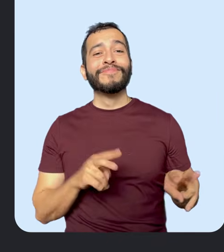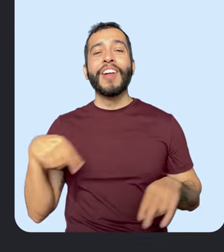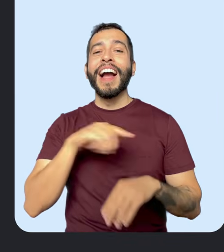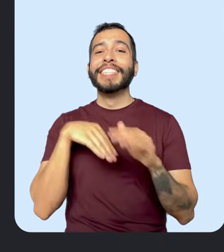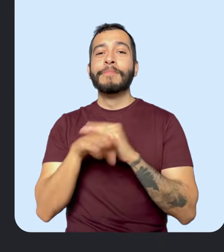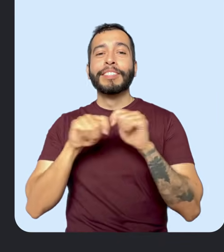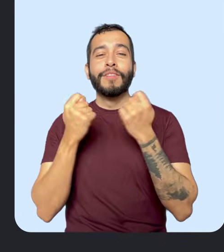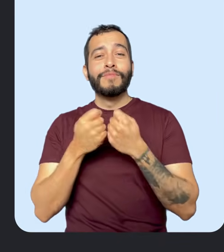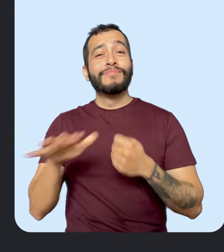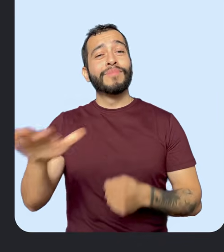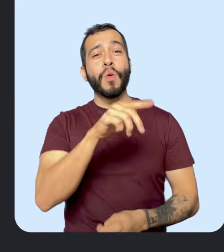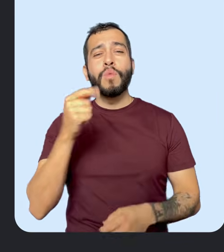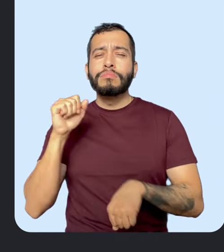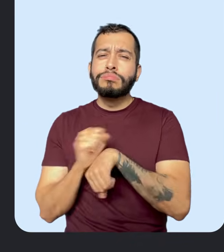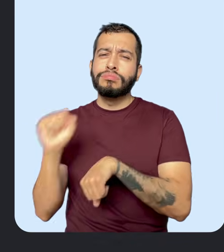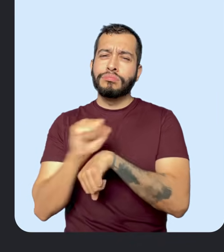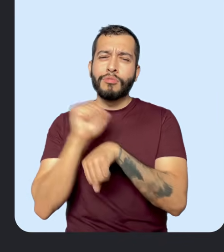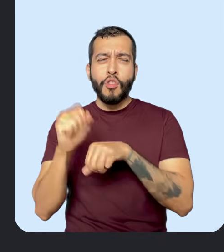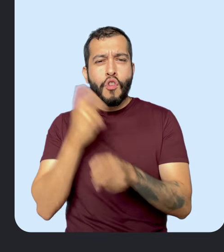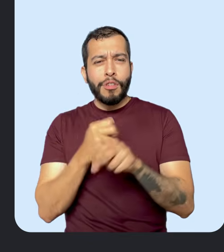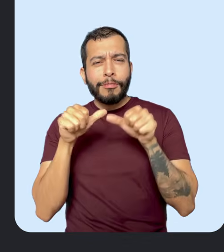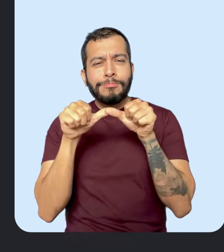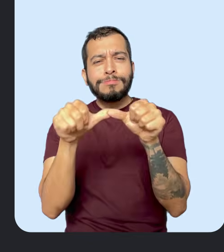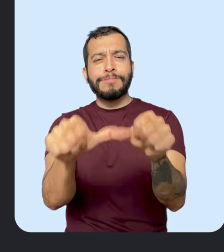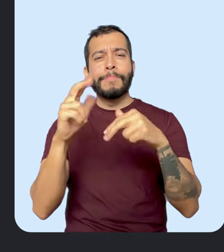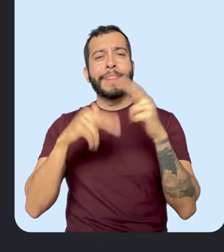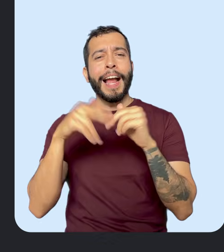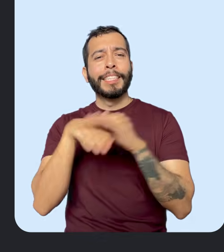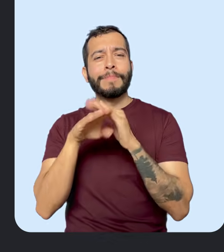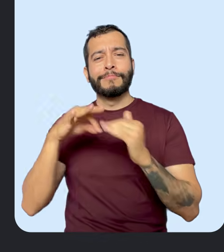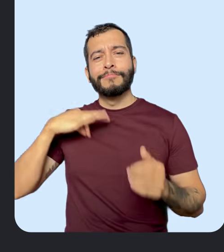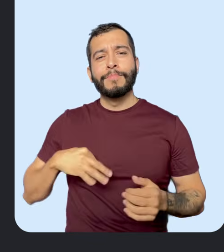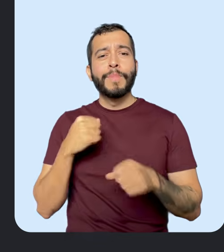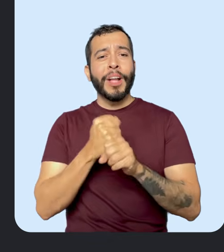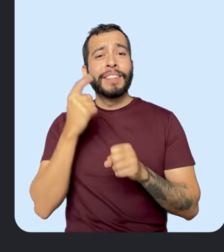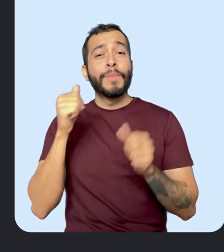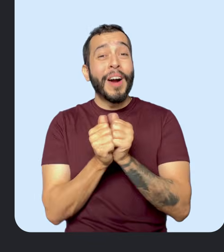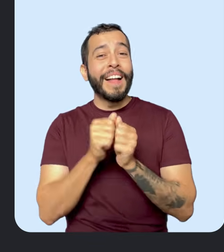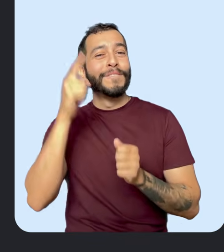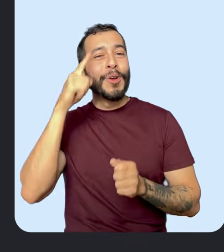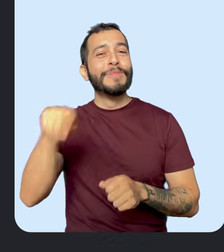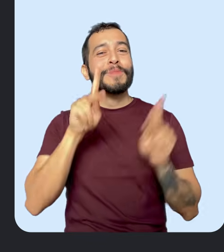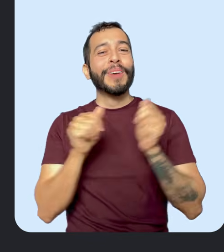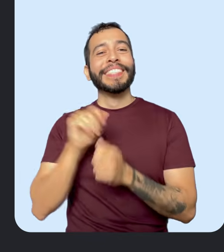Our accessibility teams across Google are working hard to continue building accessible, helpful products with and for people with disabilities.